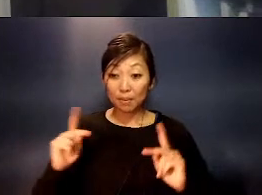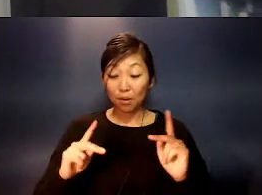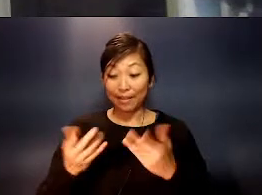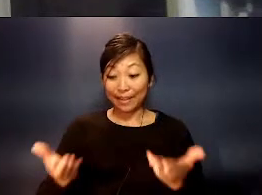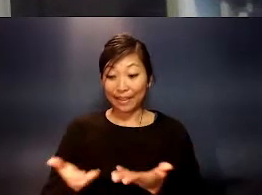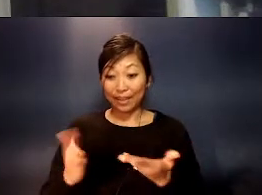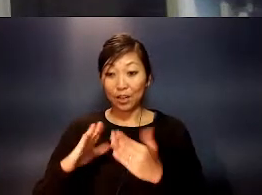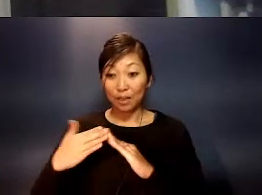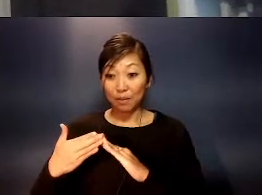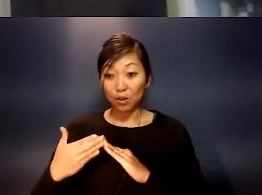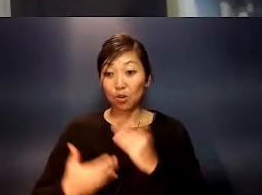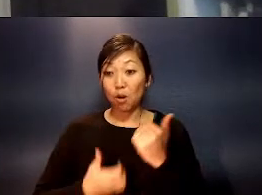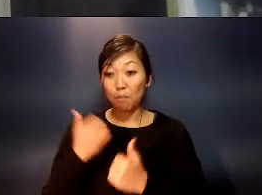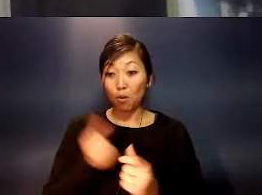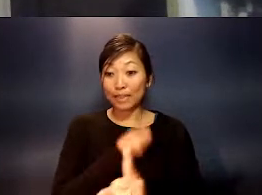RATHER THAN BEING INTENTIONAL ABOUT HOW ARE WE BUILDING